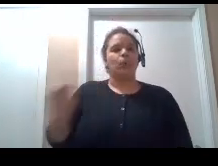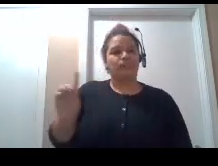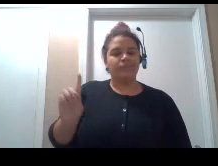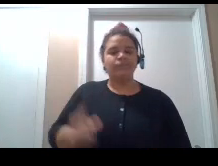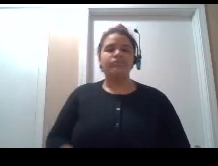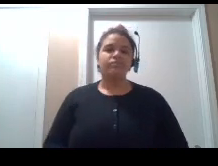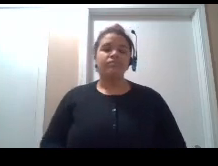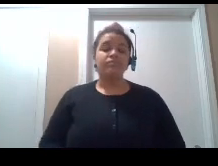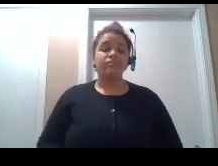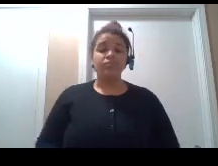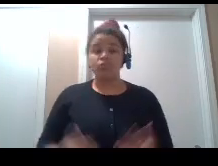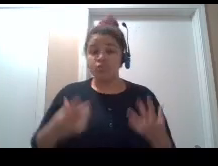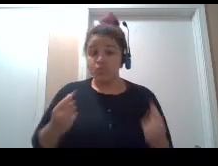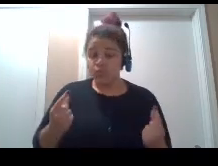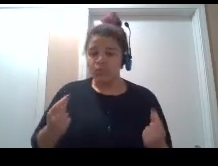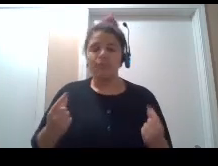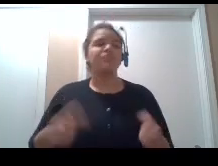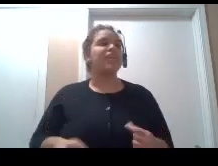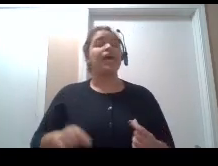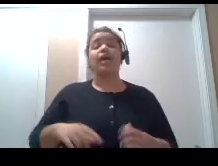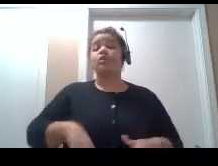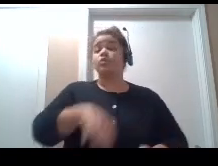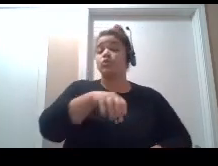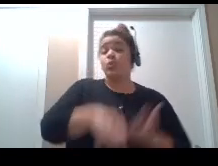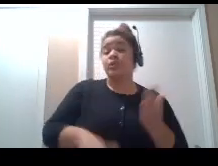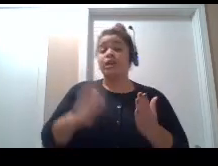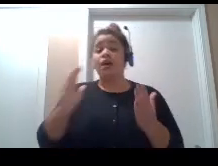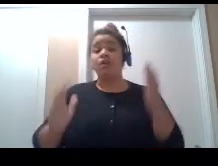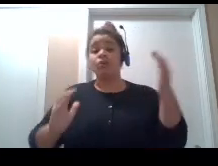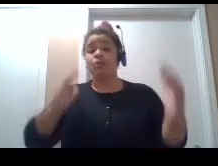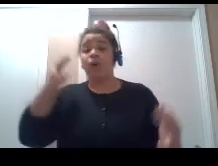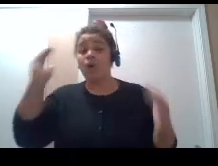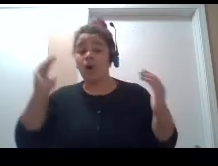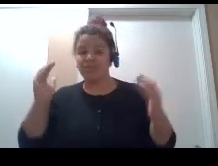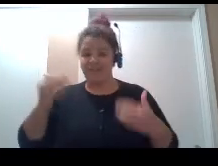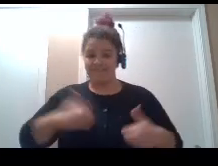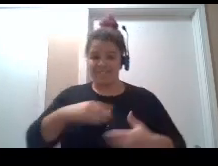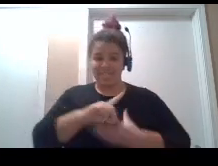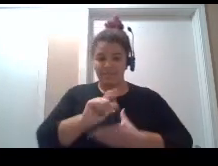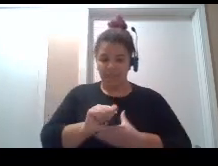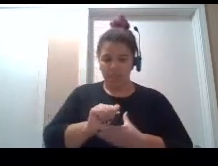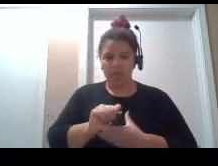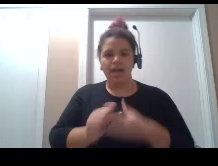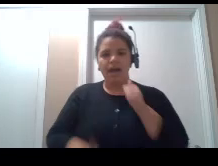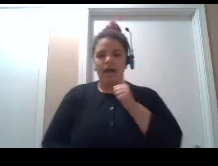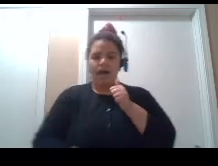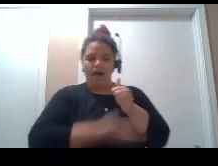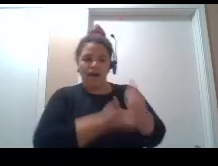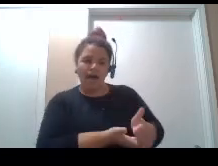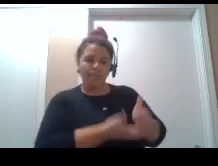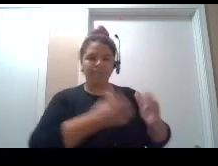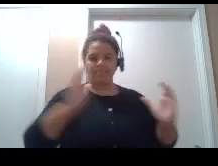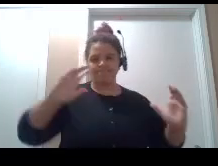My primary role is assisting students and adults with disabilities in finding permanent employment with the state of Ohio